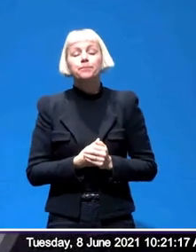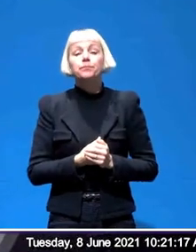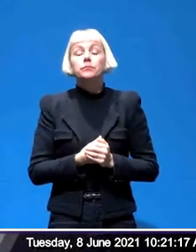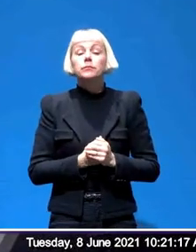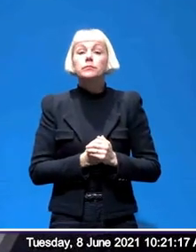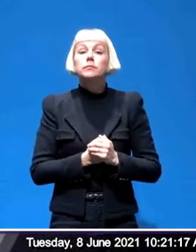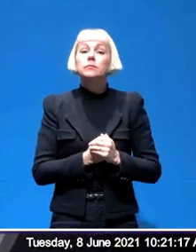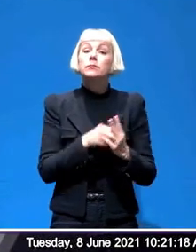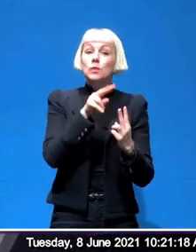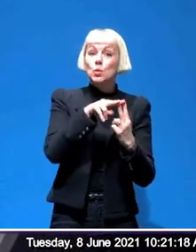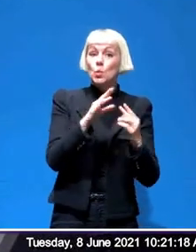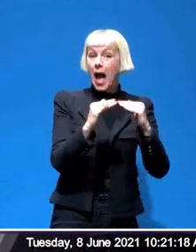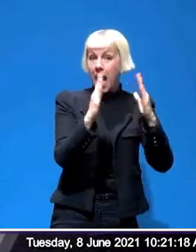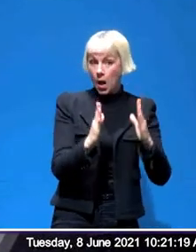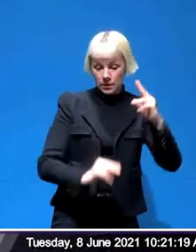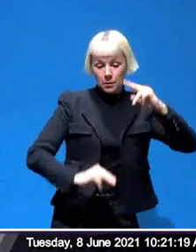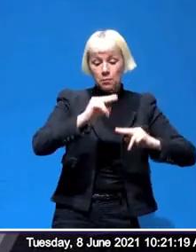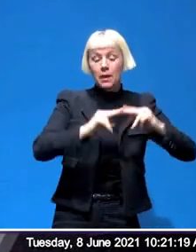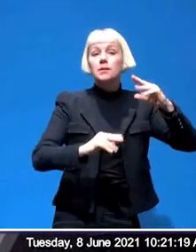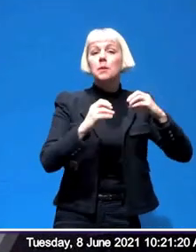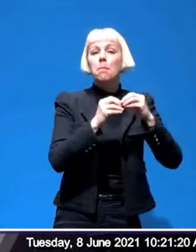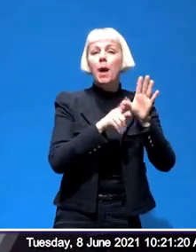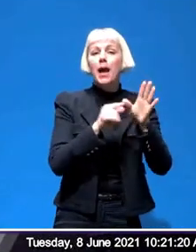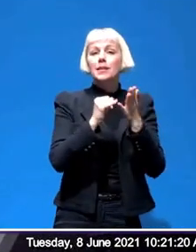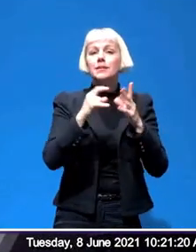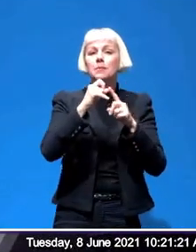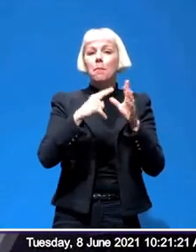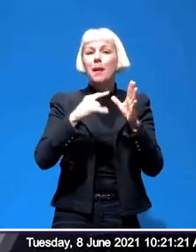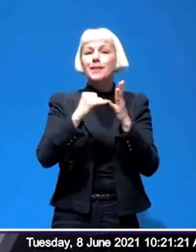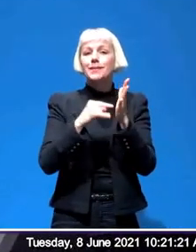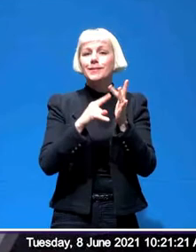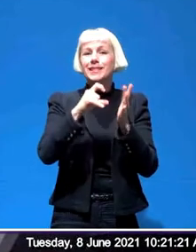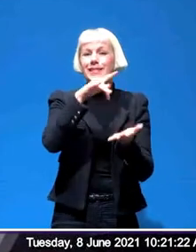the Spastic Centre of South Australia, so the house had wide doors and hallways